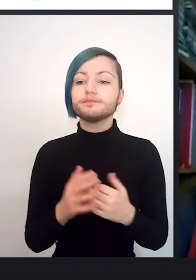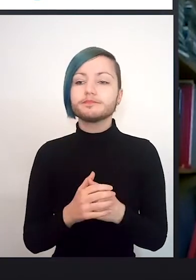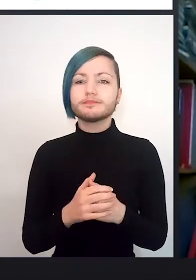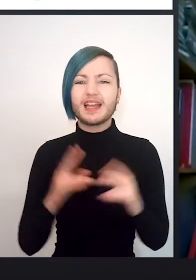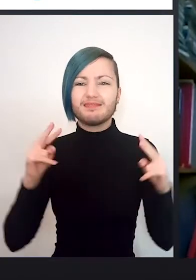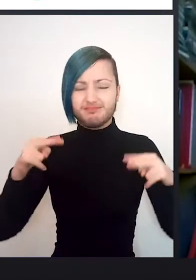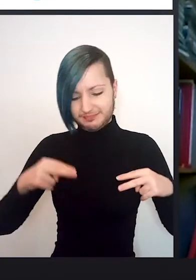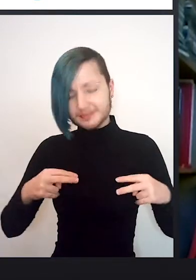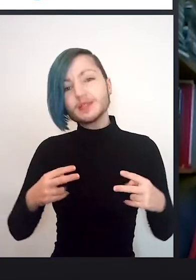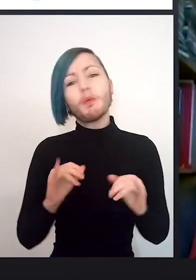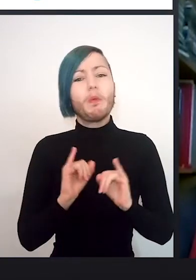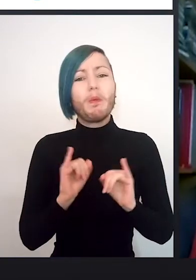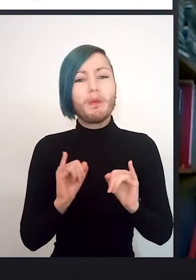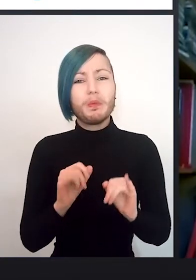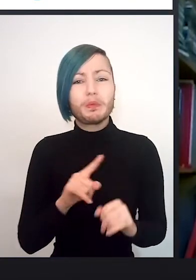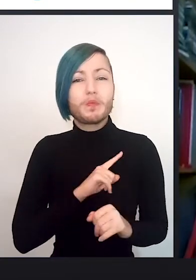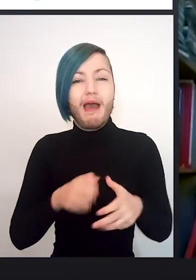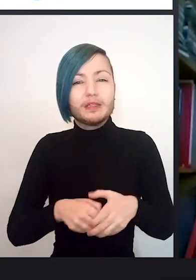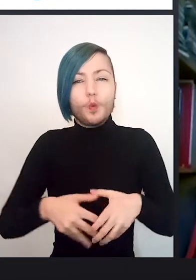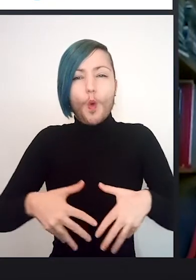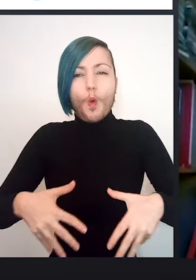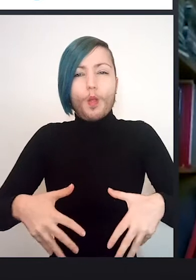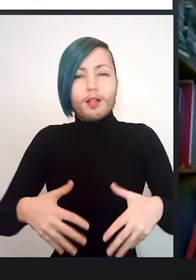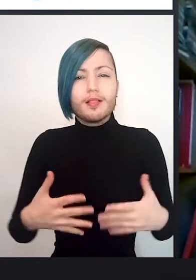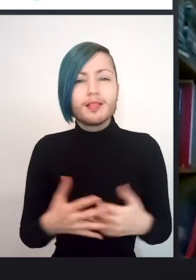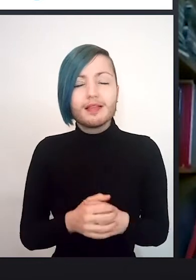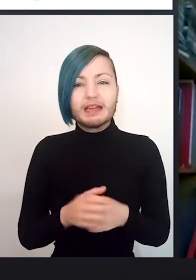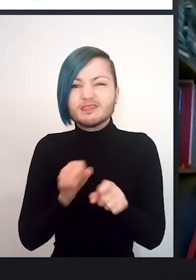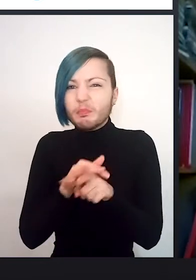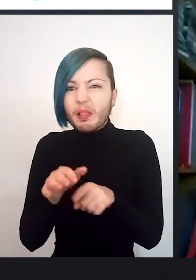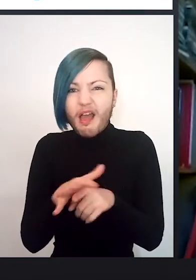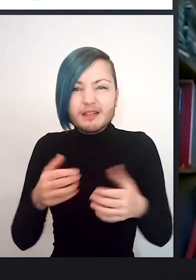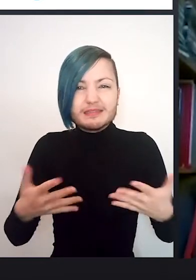and it looks really bad because it's all swollen and blood everywhere.